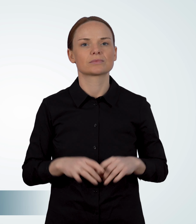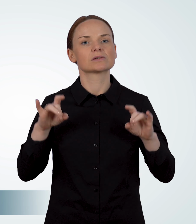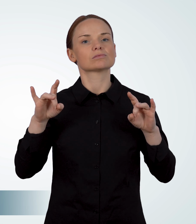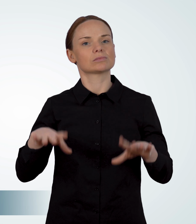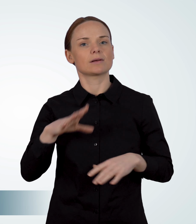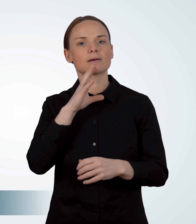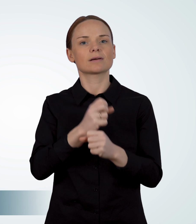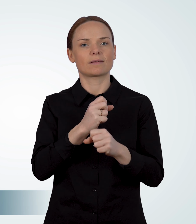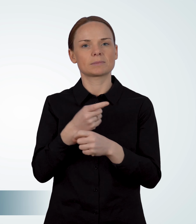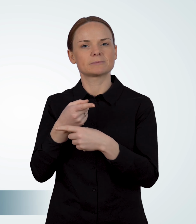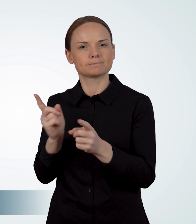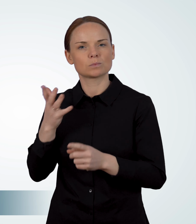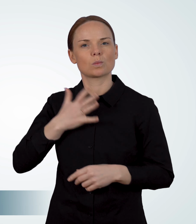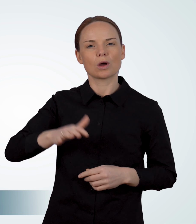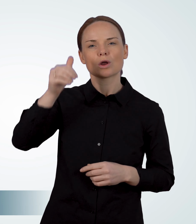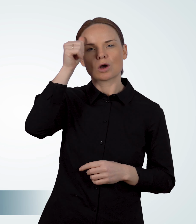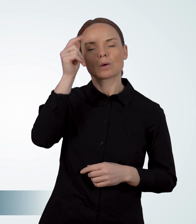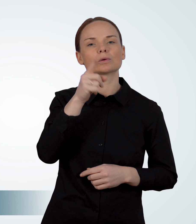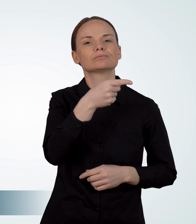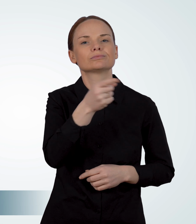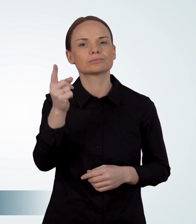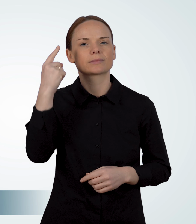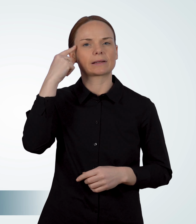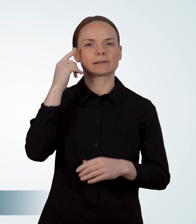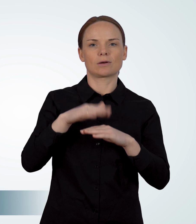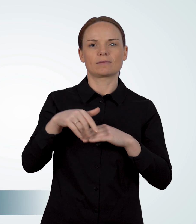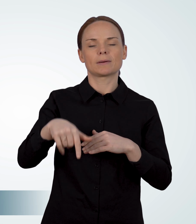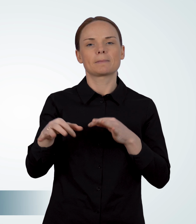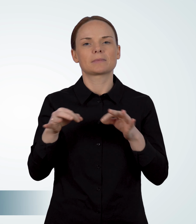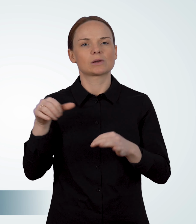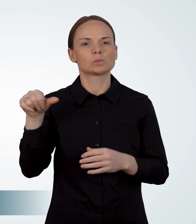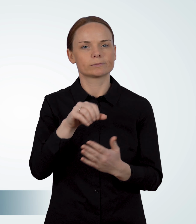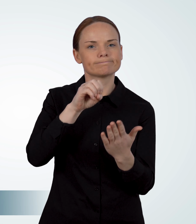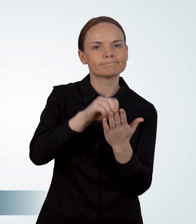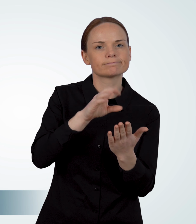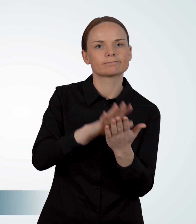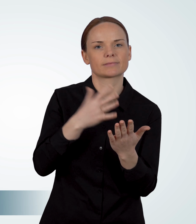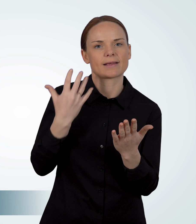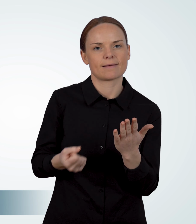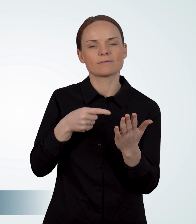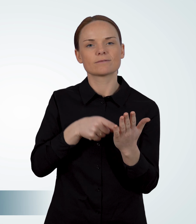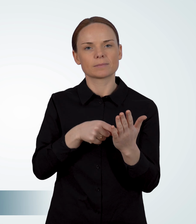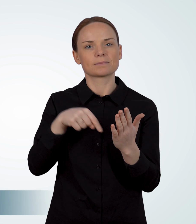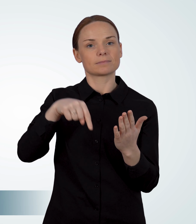The Australian Government wants to know what you think the Plan should cover.